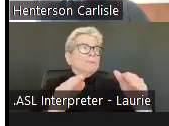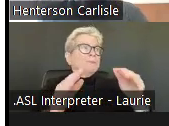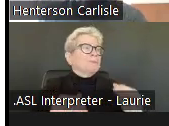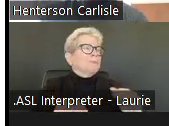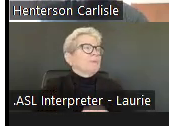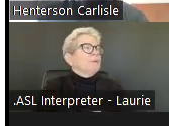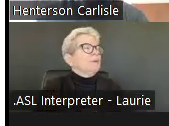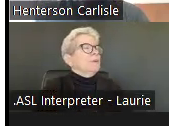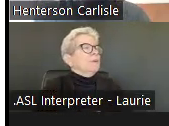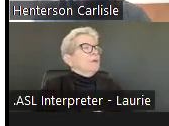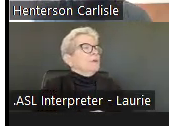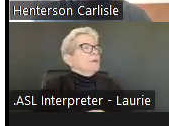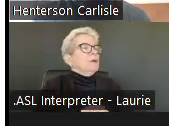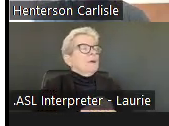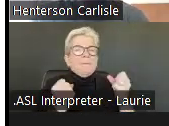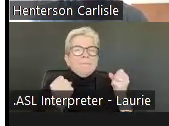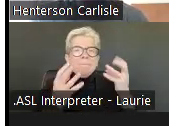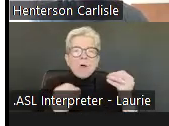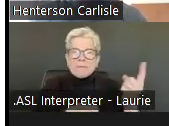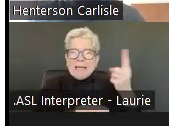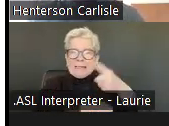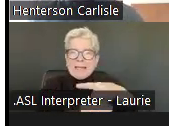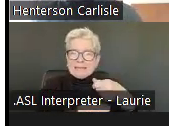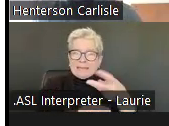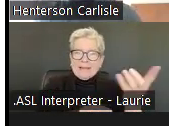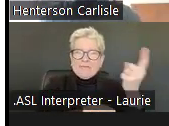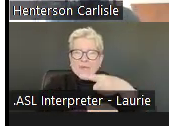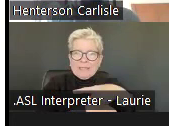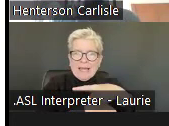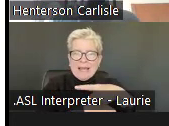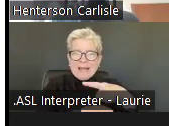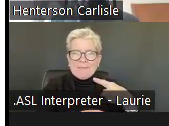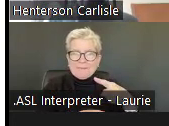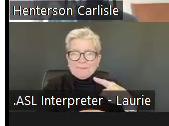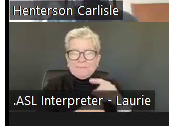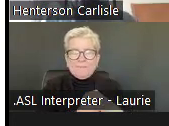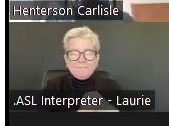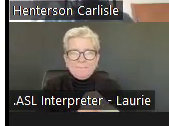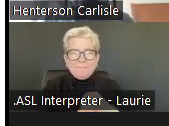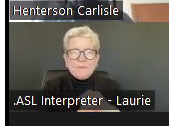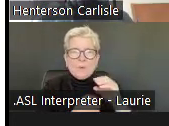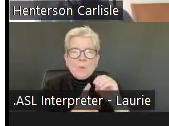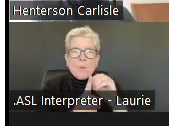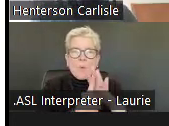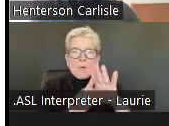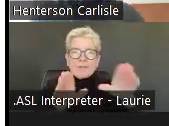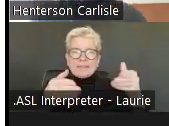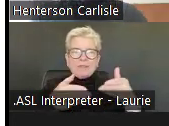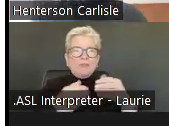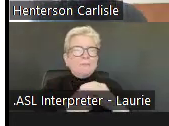Thinking about multi-day formats - so that looks like, I think the first thing is around